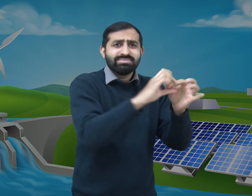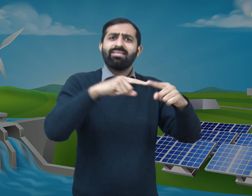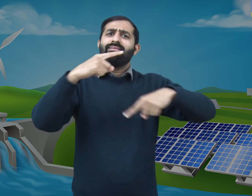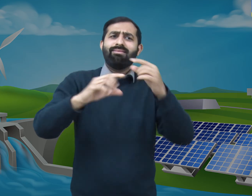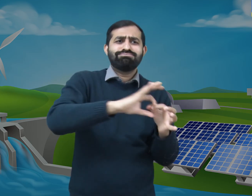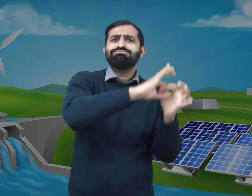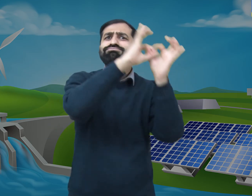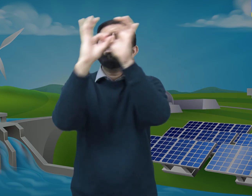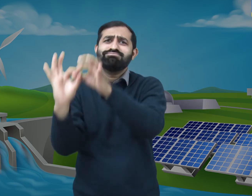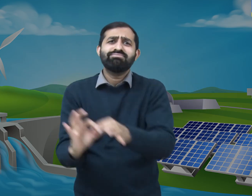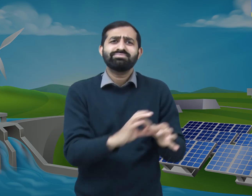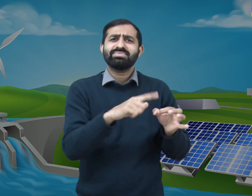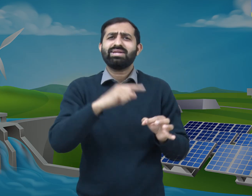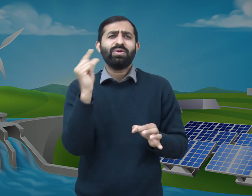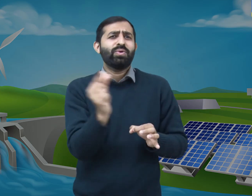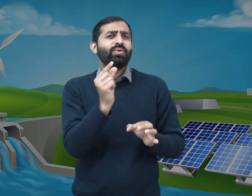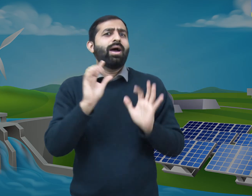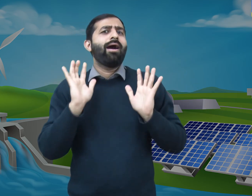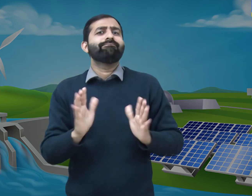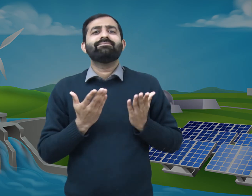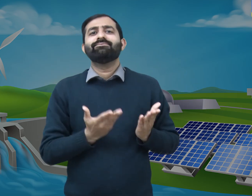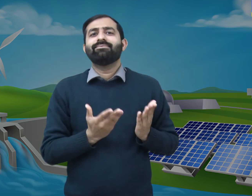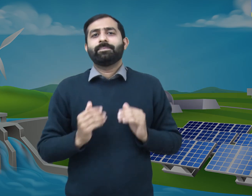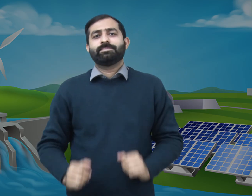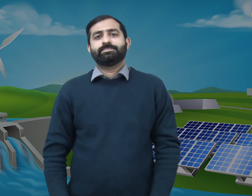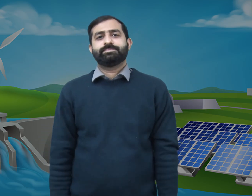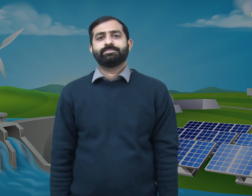This was the process of hydro power generation.